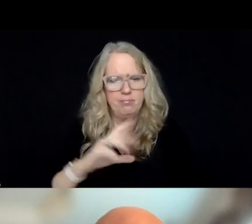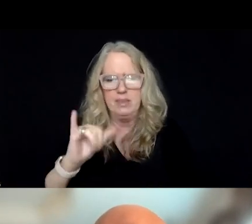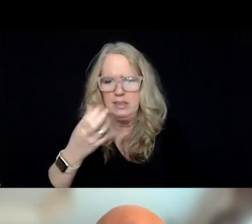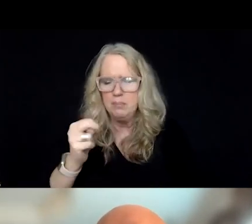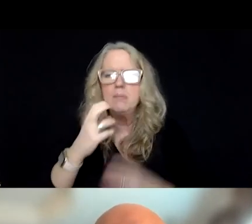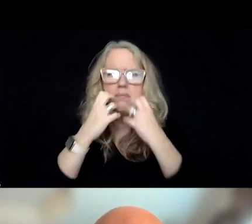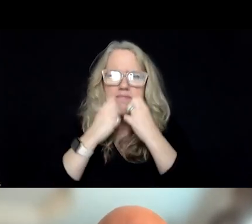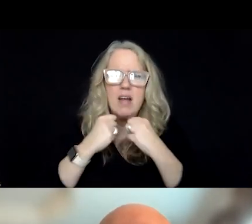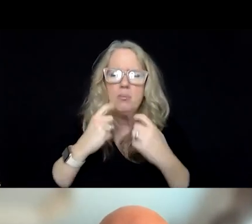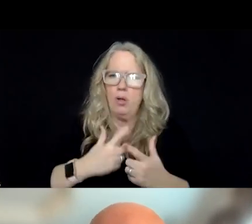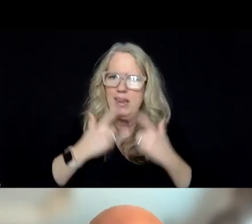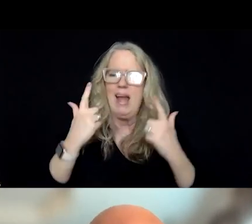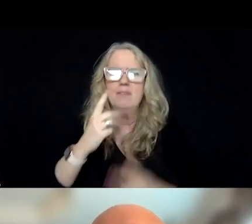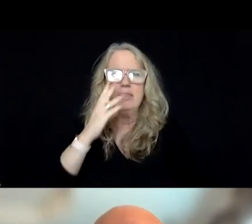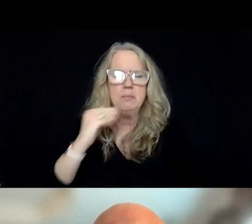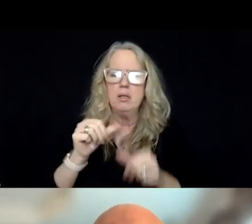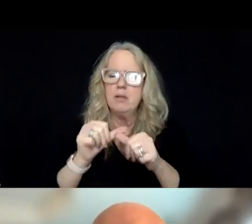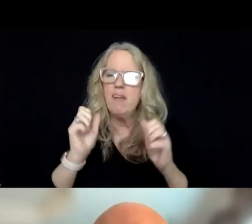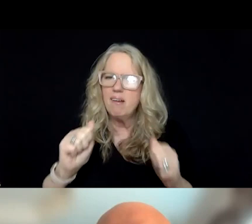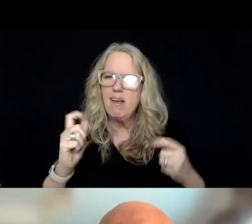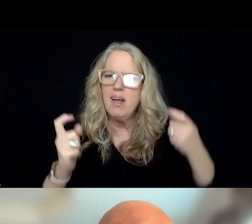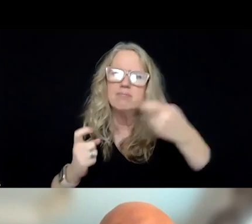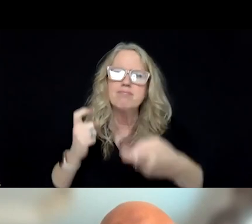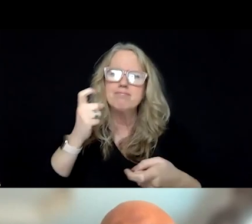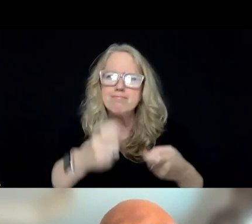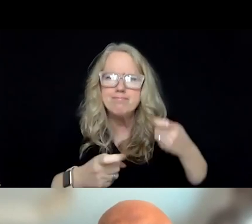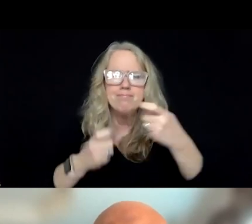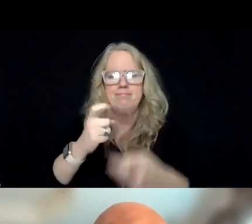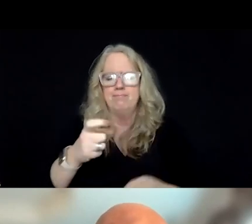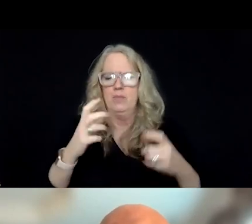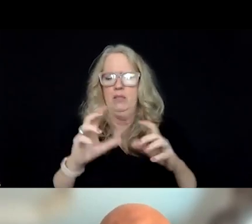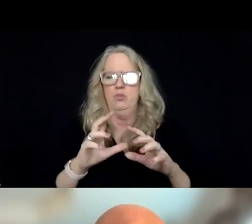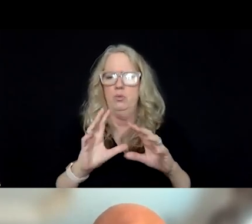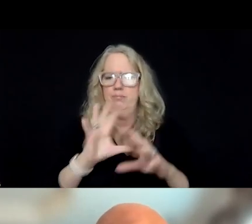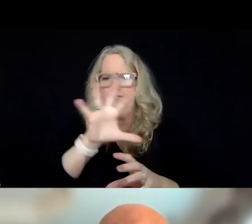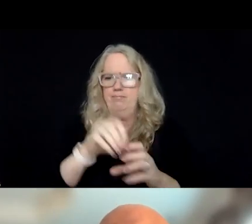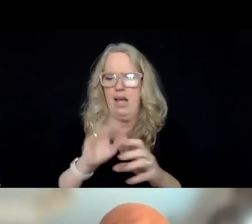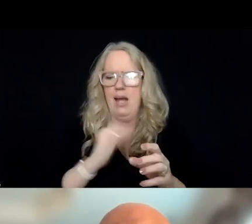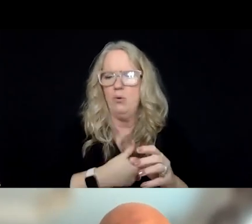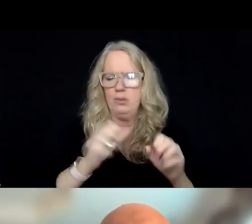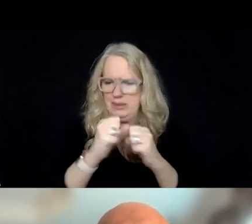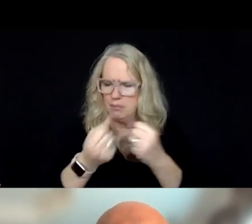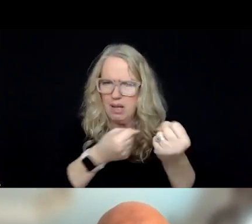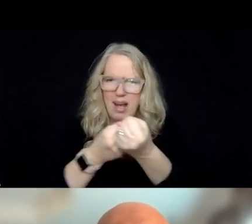EXPERIENCE AND TO CONTRIBUTE TO SOCIETY. I ADVOCATE FOR THE TOTALITY